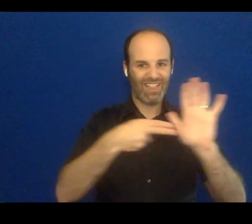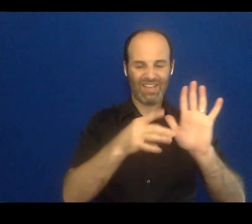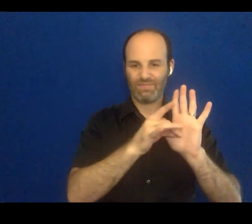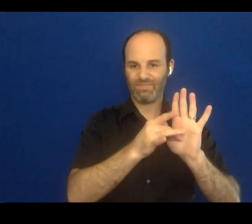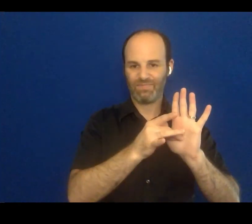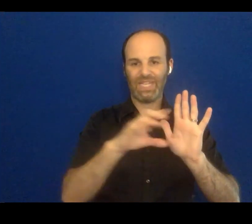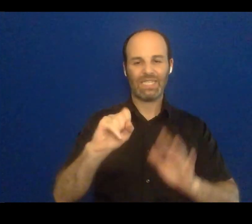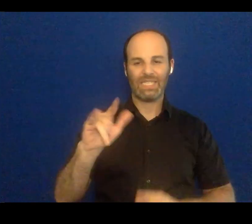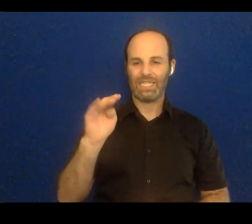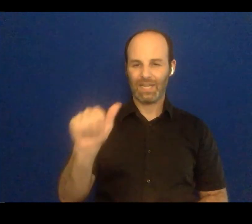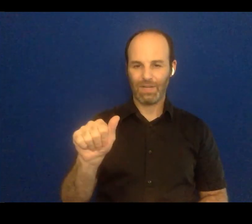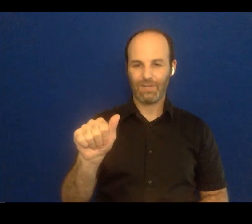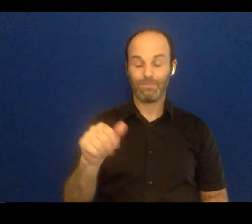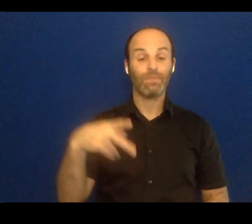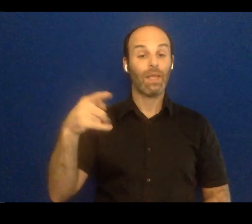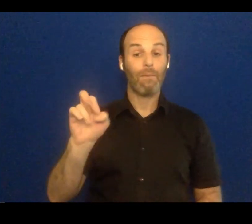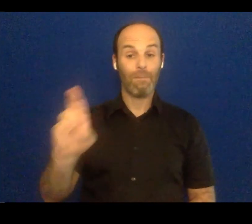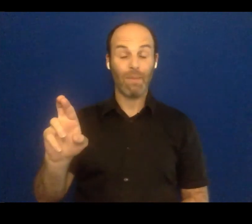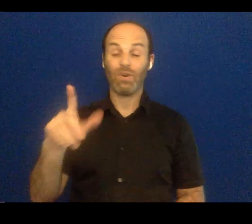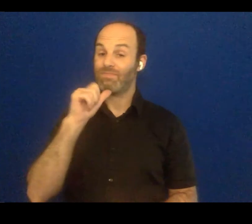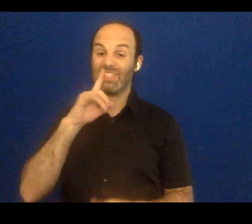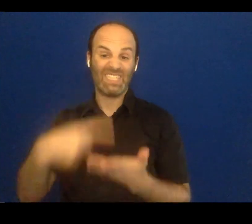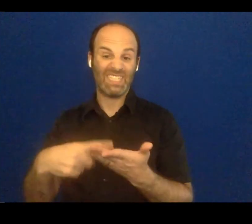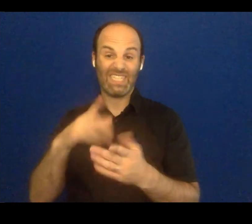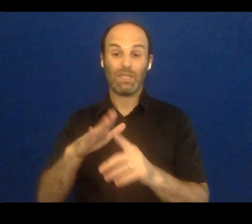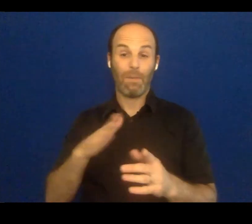RESEARCH AREA, PART OF THE